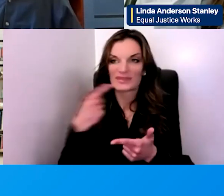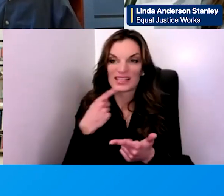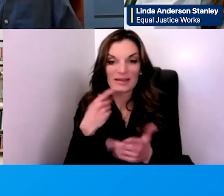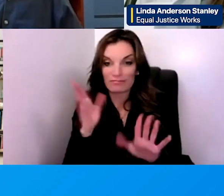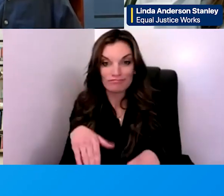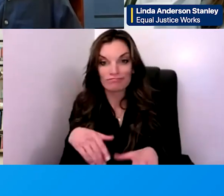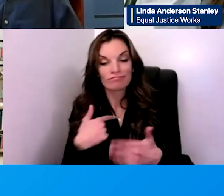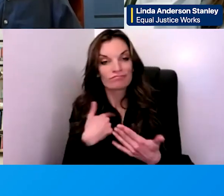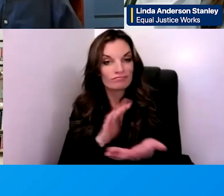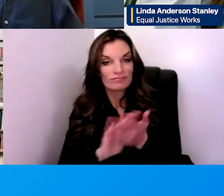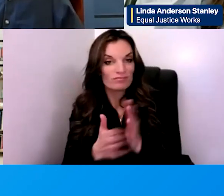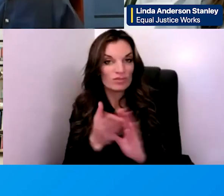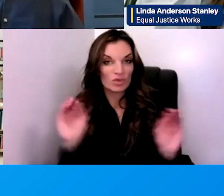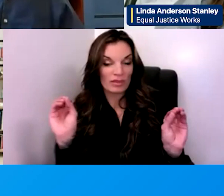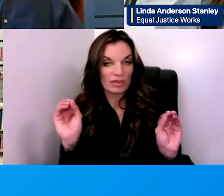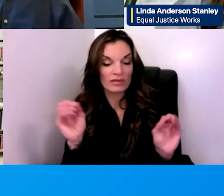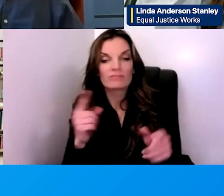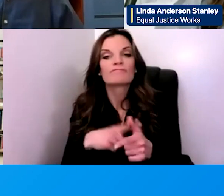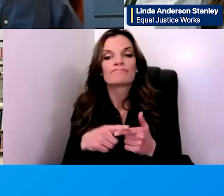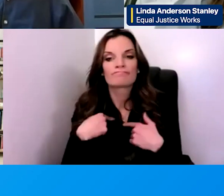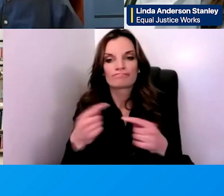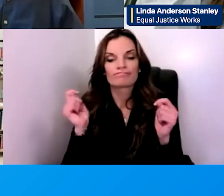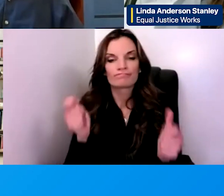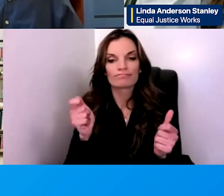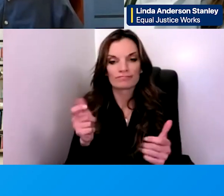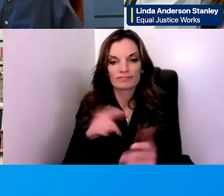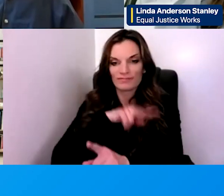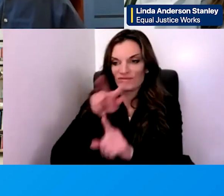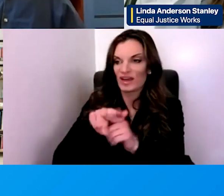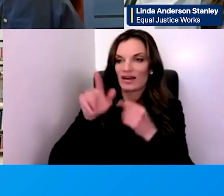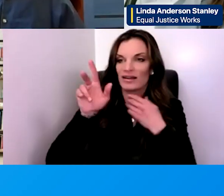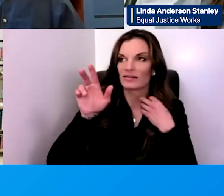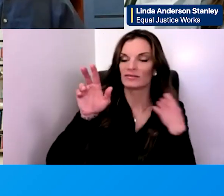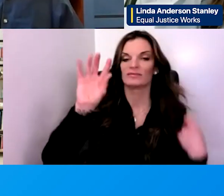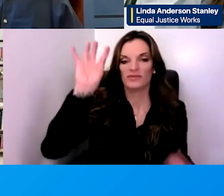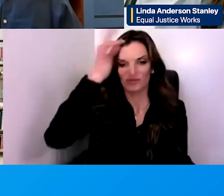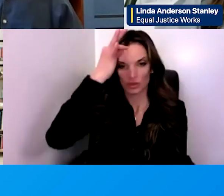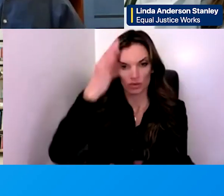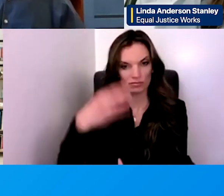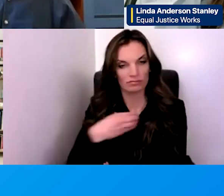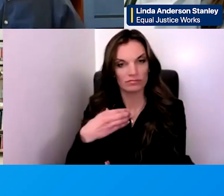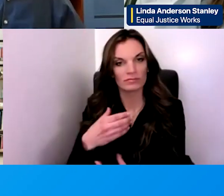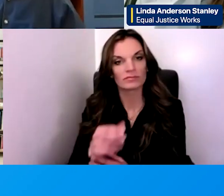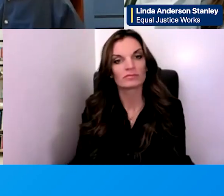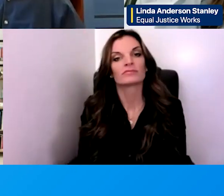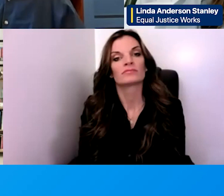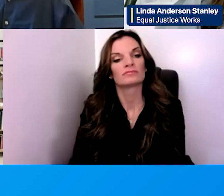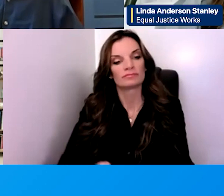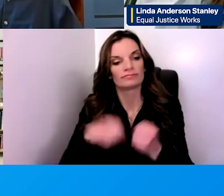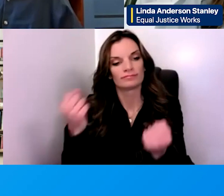So we did immediately file a Federal action. Charging violations of the Americans with Disabilities Act.